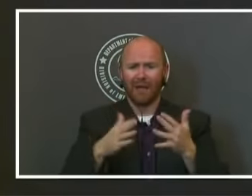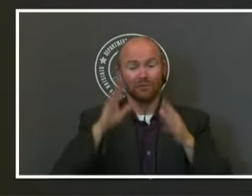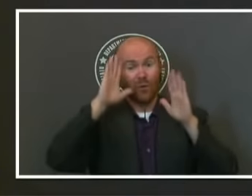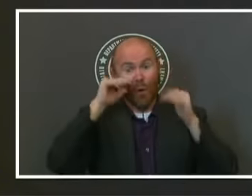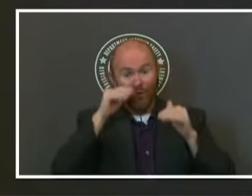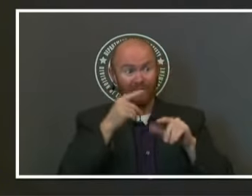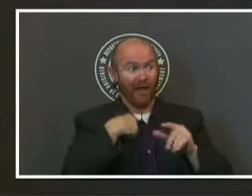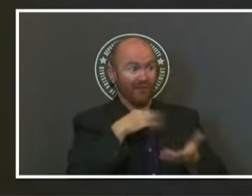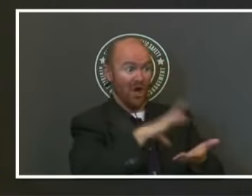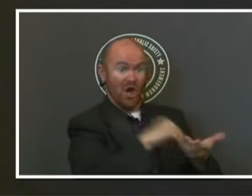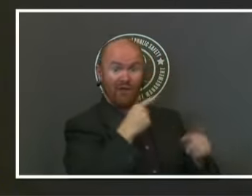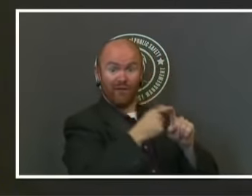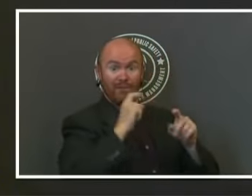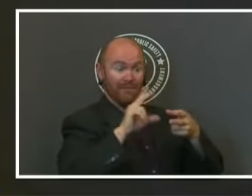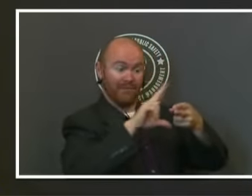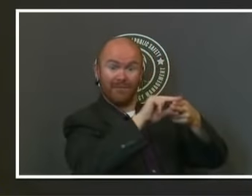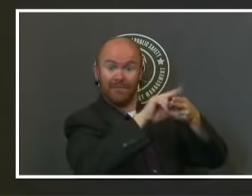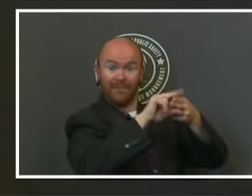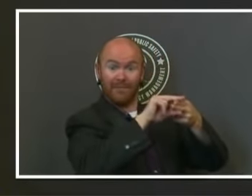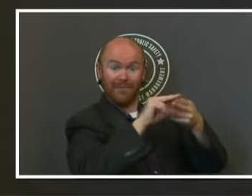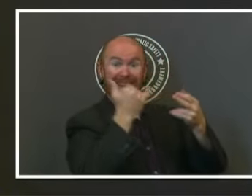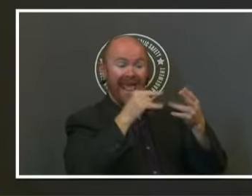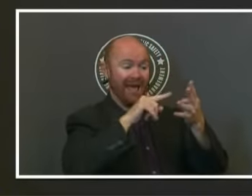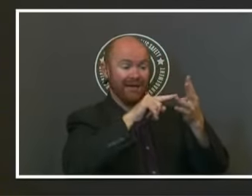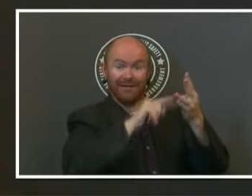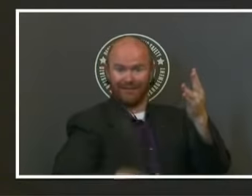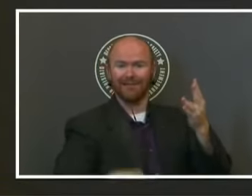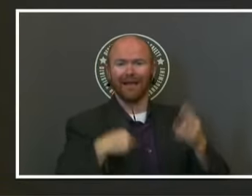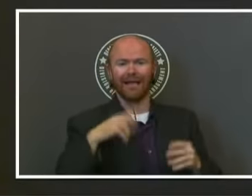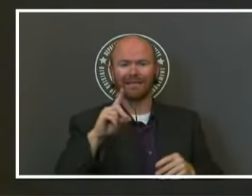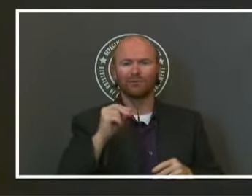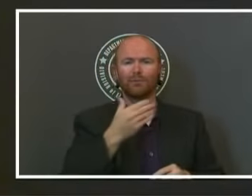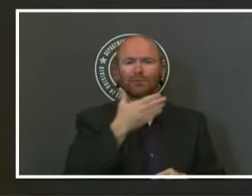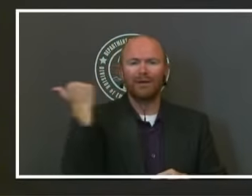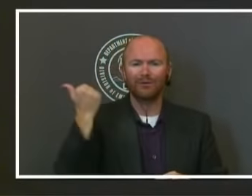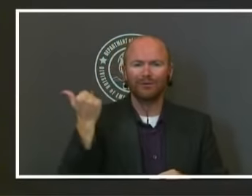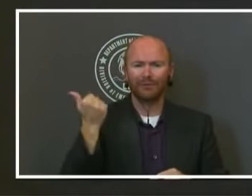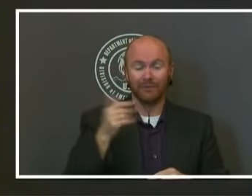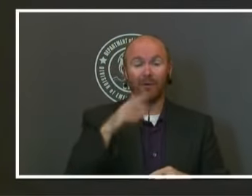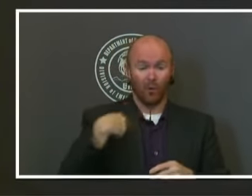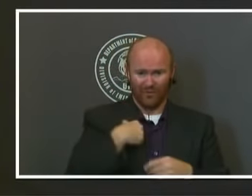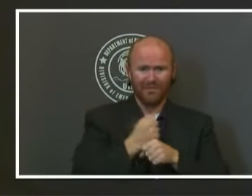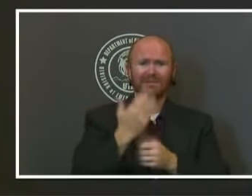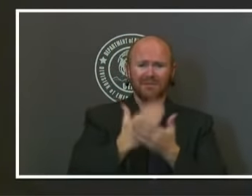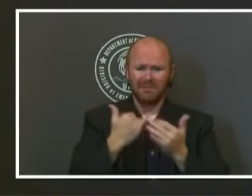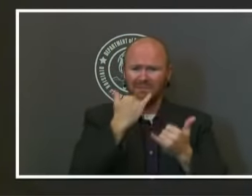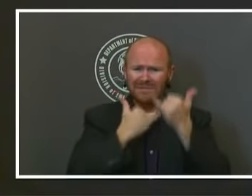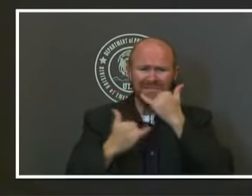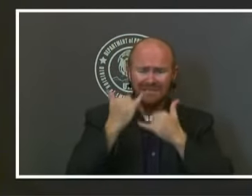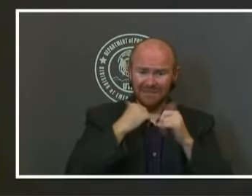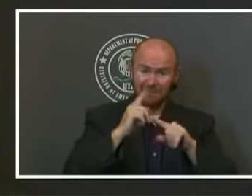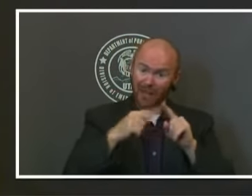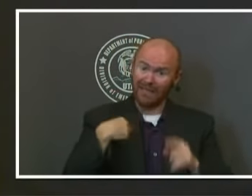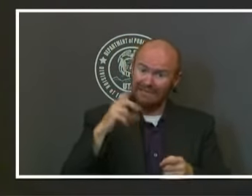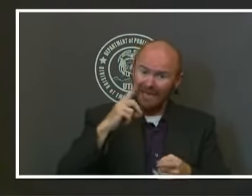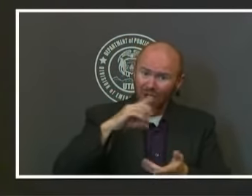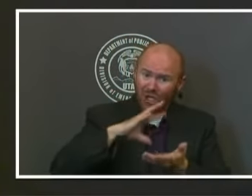but we've had you know what I think mistakes made